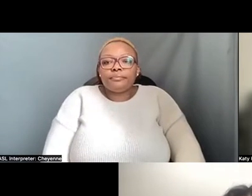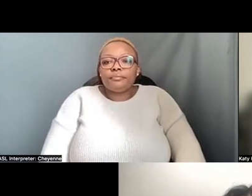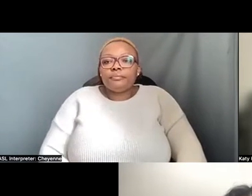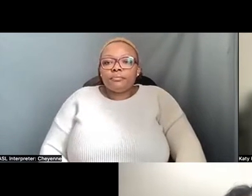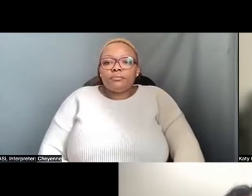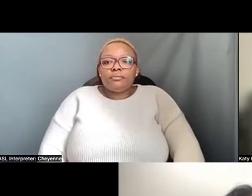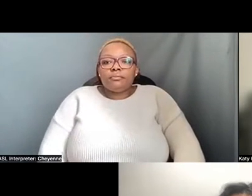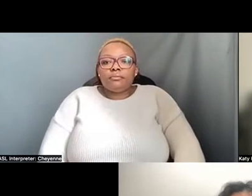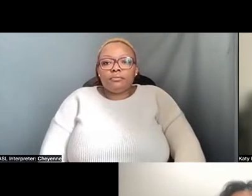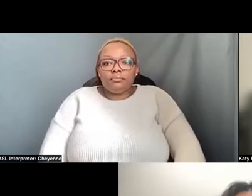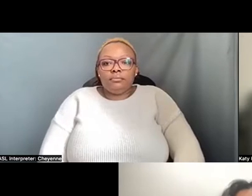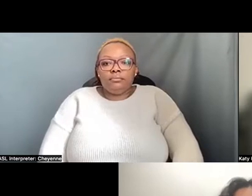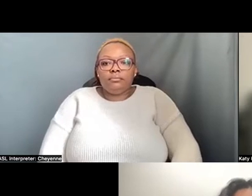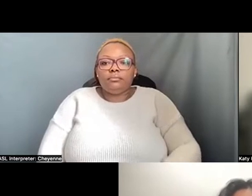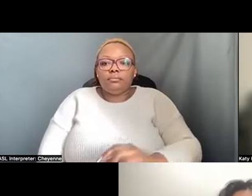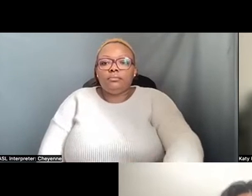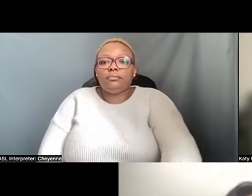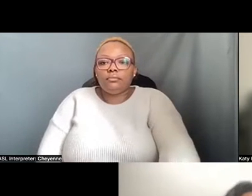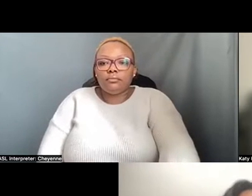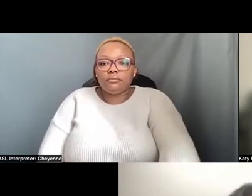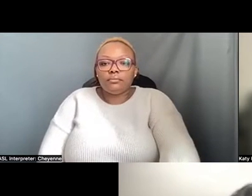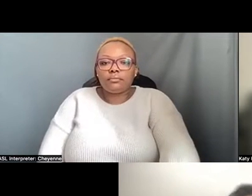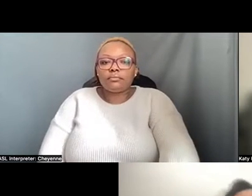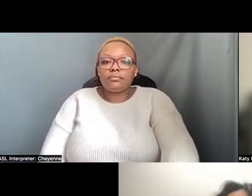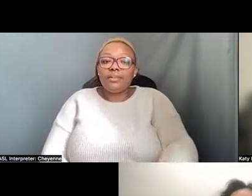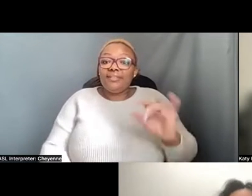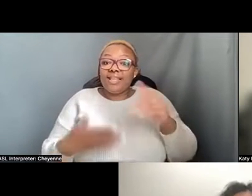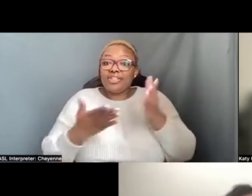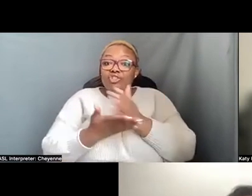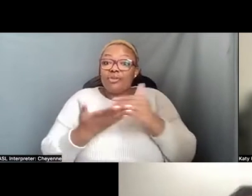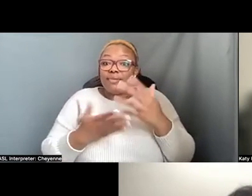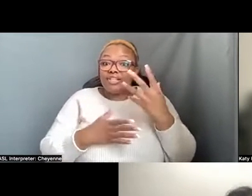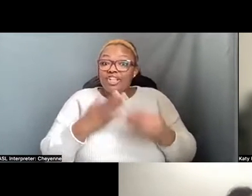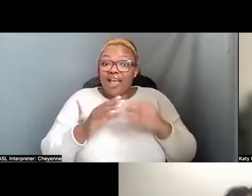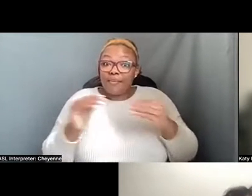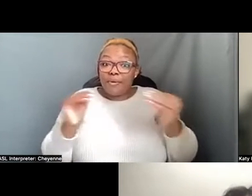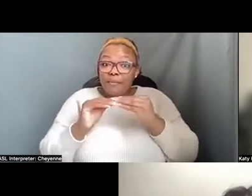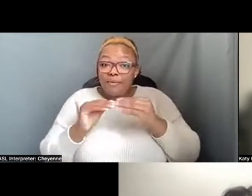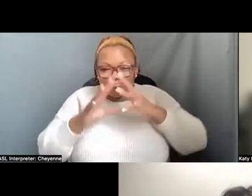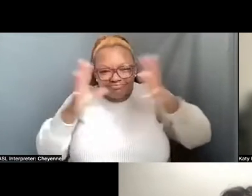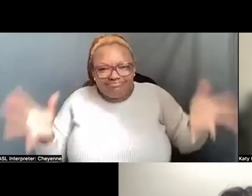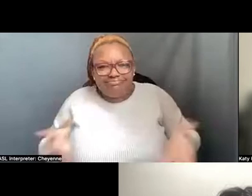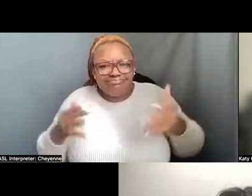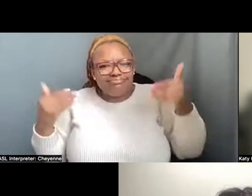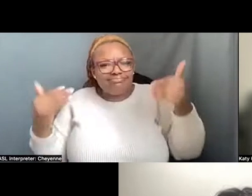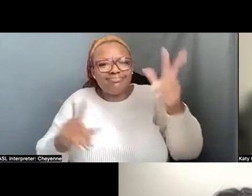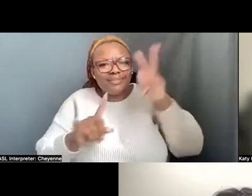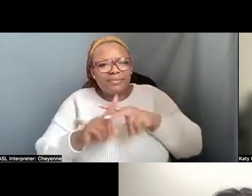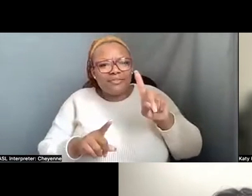And if that's your budget gap or more, then we definitely encourage you to do that. That's totally fine.